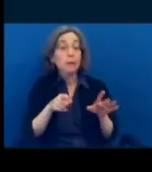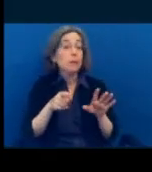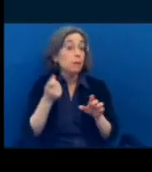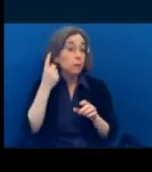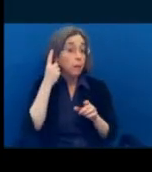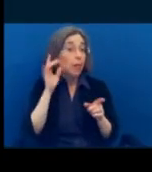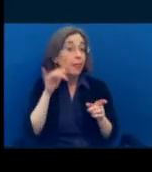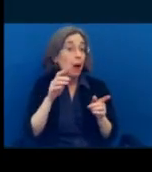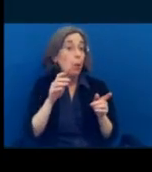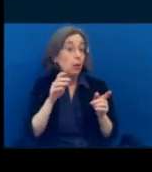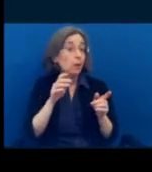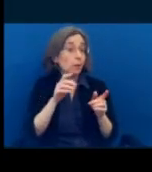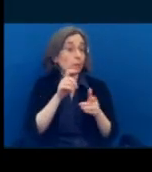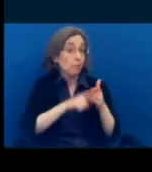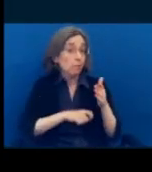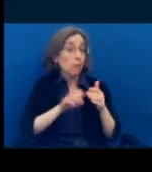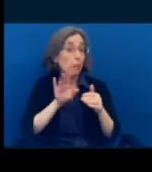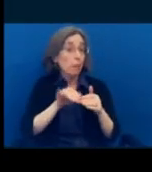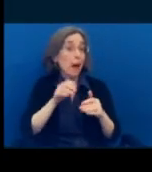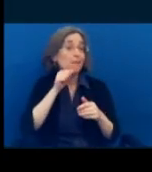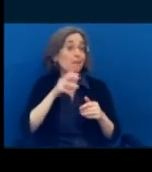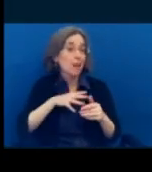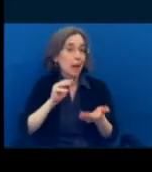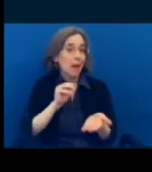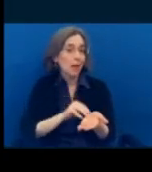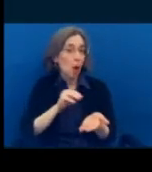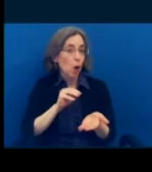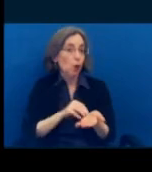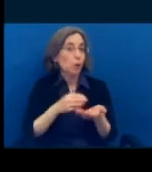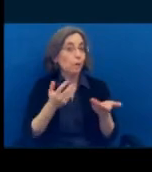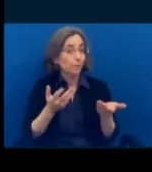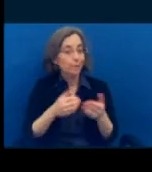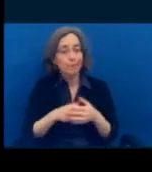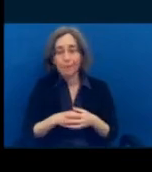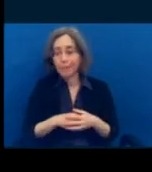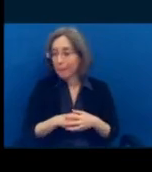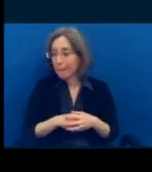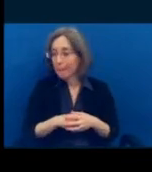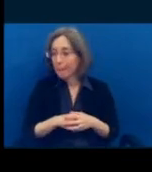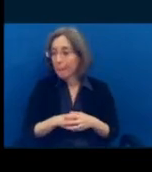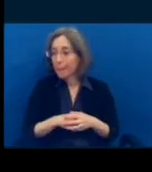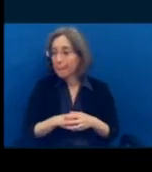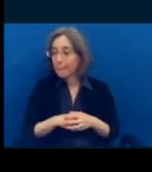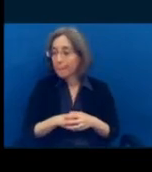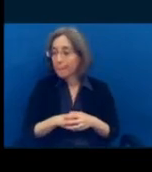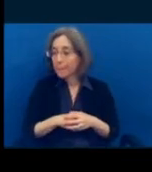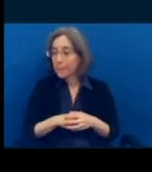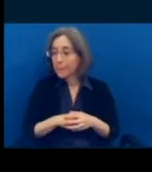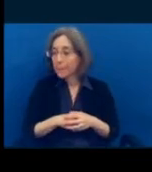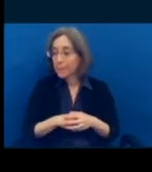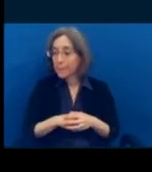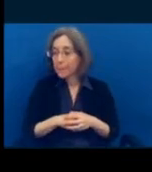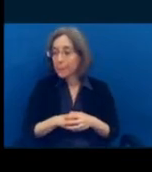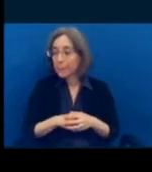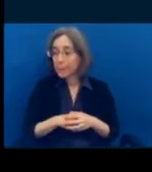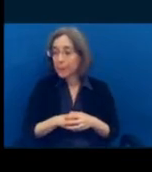FEMALE DOCTOR, DR. [INDISCERNIBLE]. WHEREAS THE FLAT BOOKS AND SHEETS WERE CONCEIVED TO BE